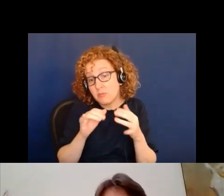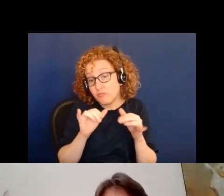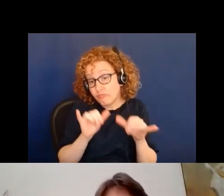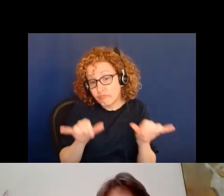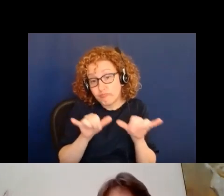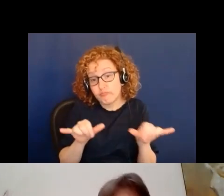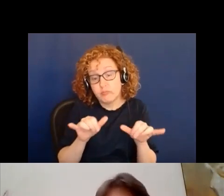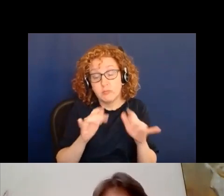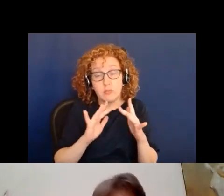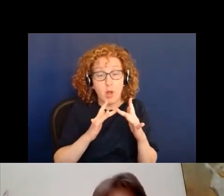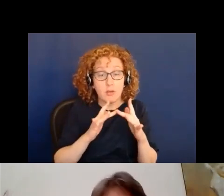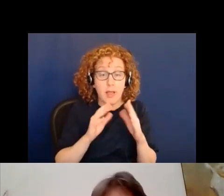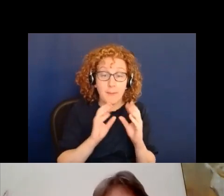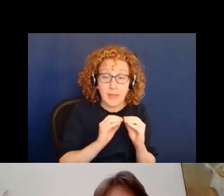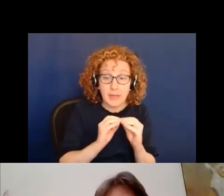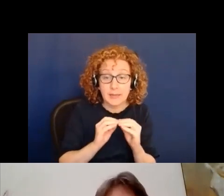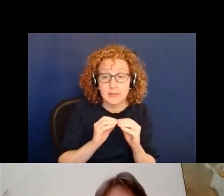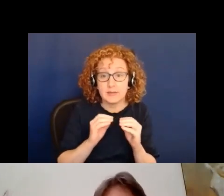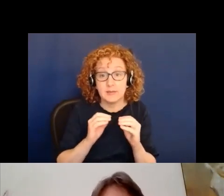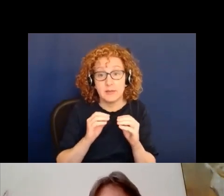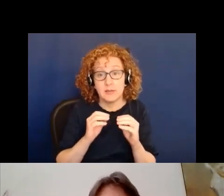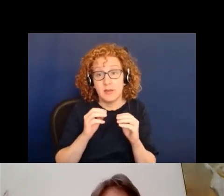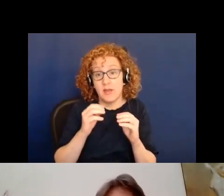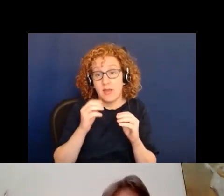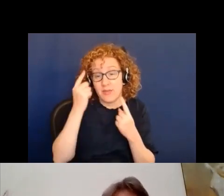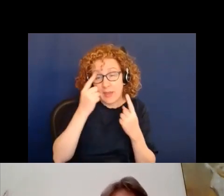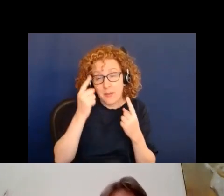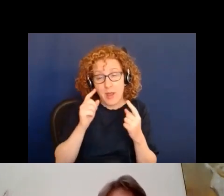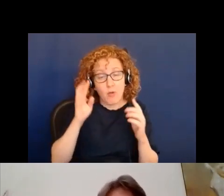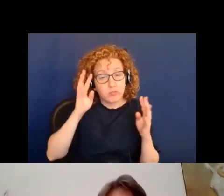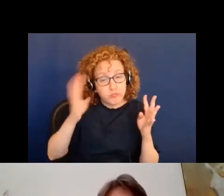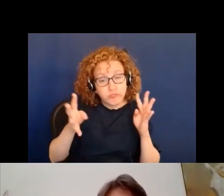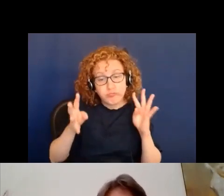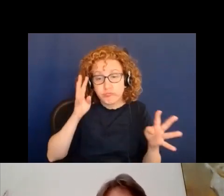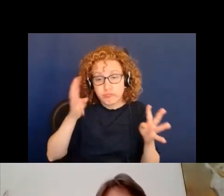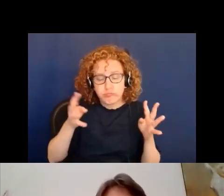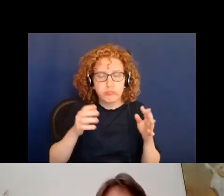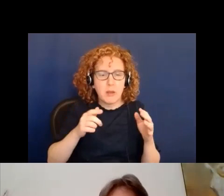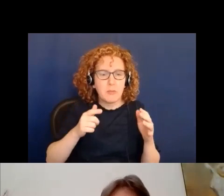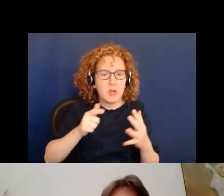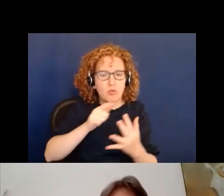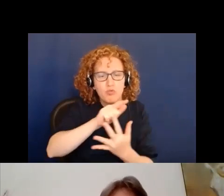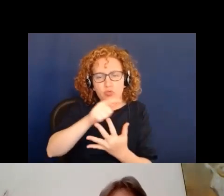outside the box in every second and more rotating schedules possibly and then just different kind of